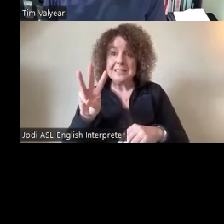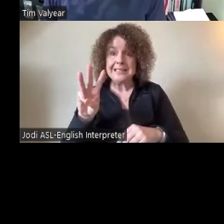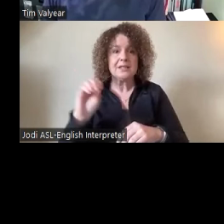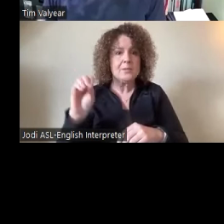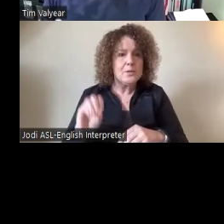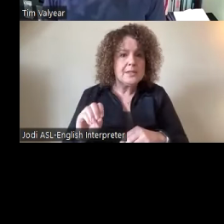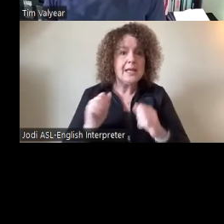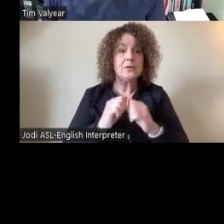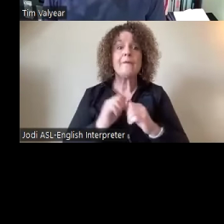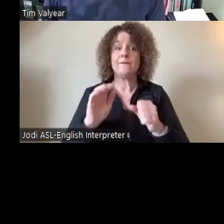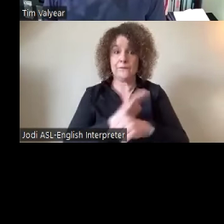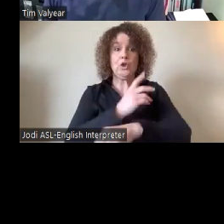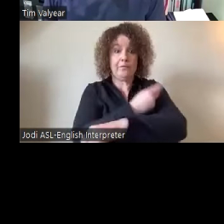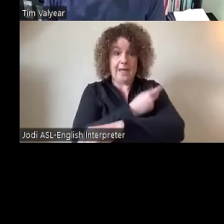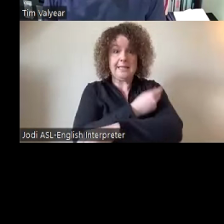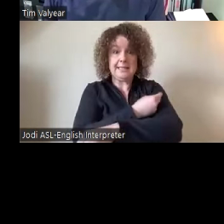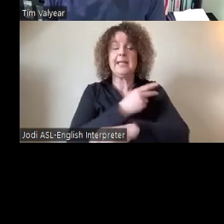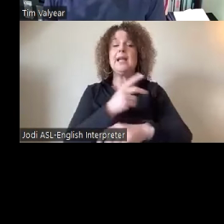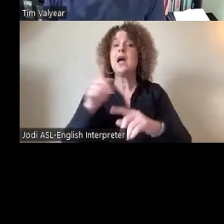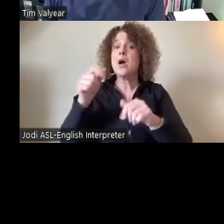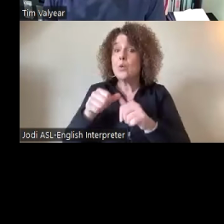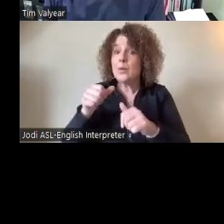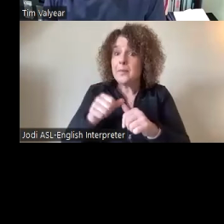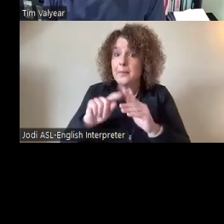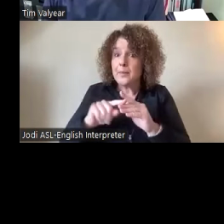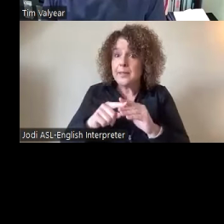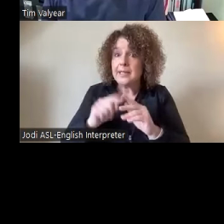older are fully vaccinated at 85.9%. Ontario age 12 or